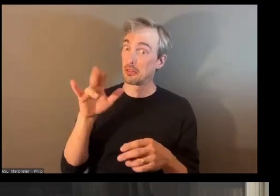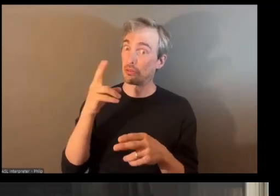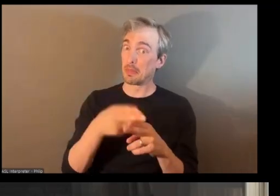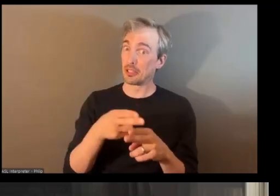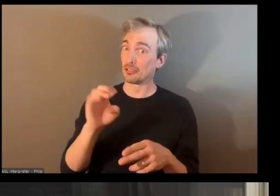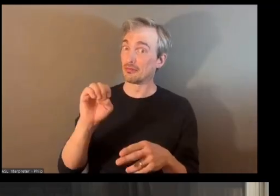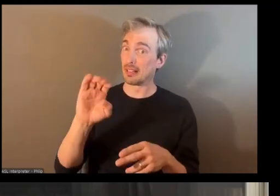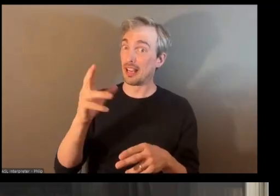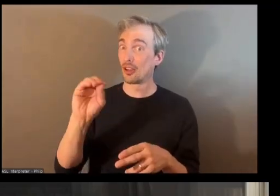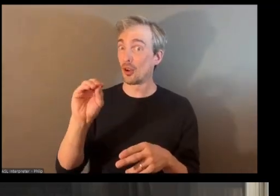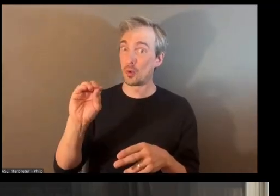There are